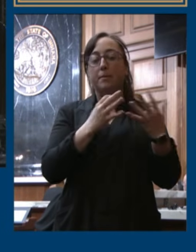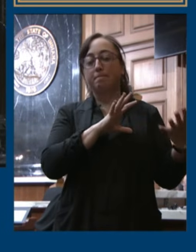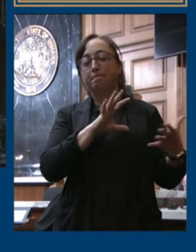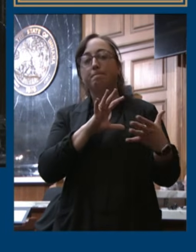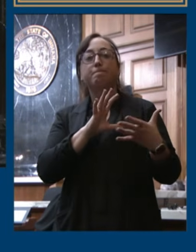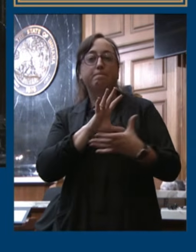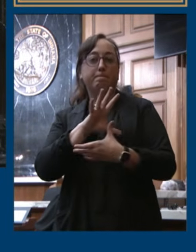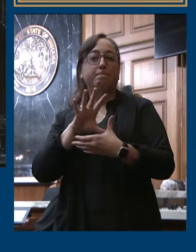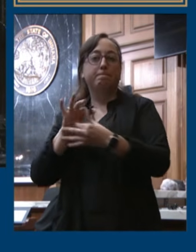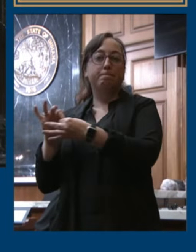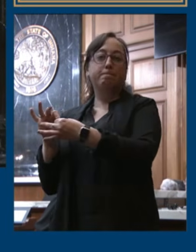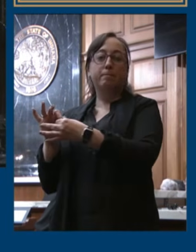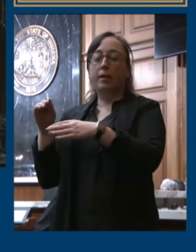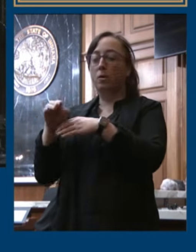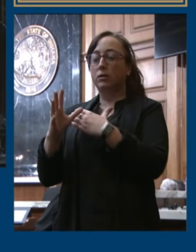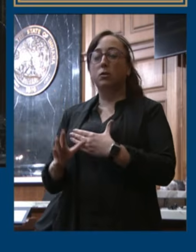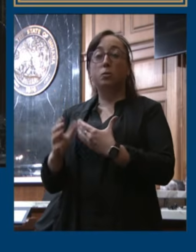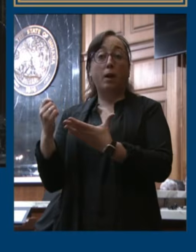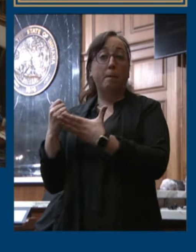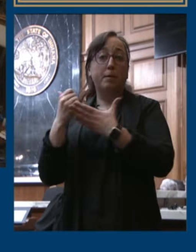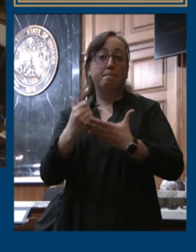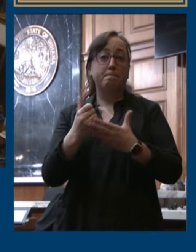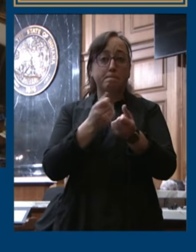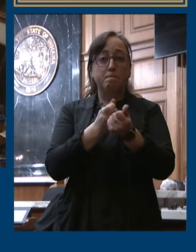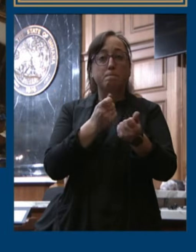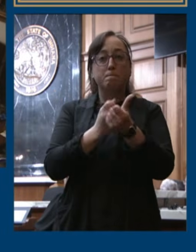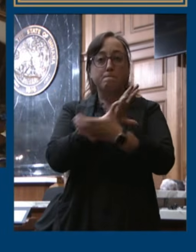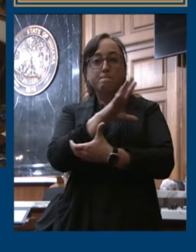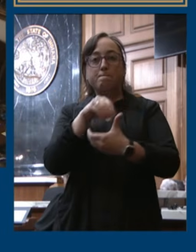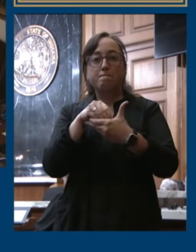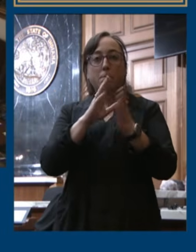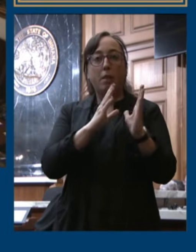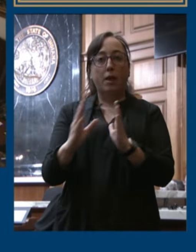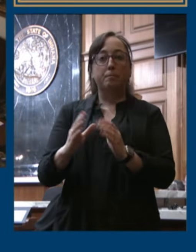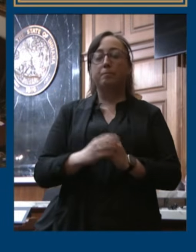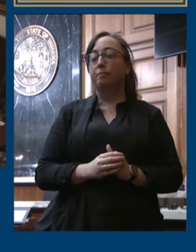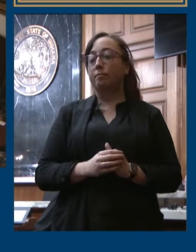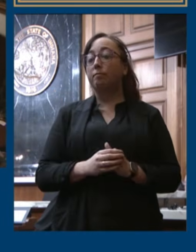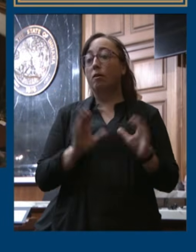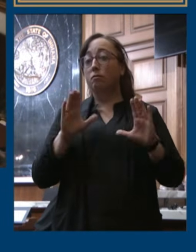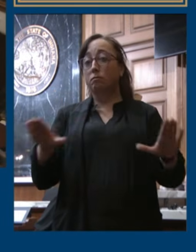SUPPORT, AND INTERVENTION PLANNING. AS A CHILD FROM A CHALLENGING BACKGROUND, INCLUDING